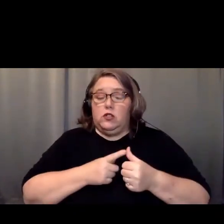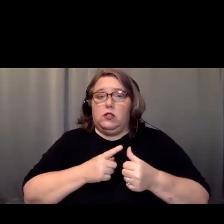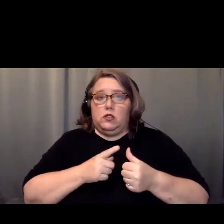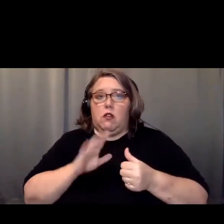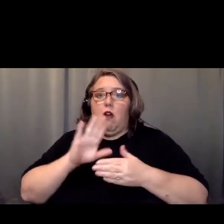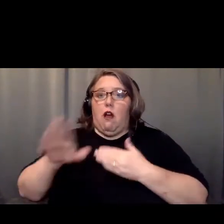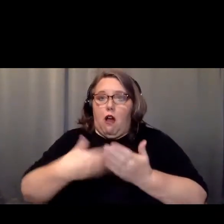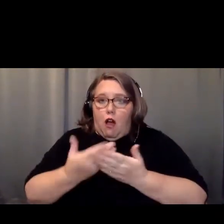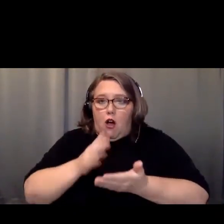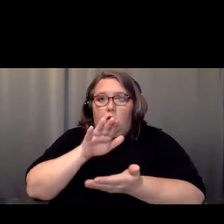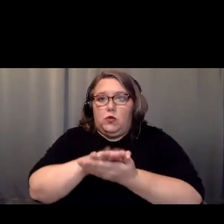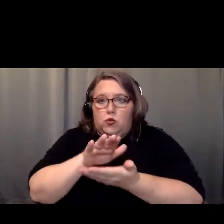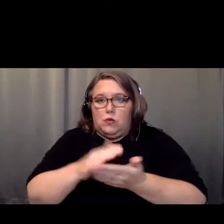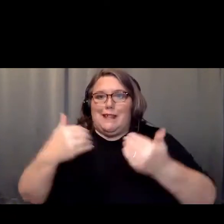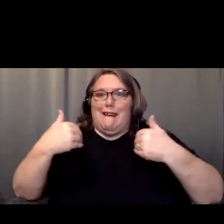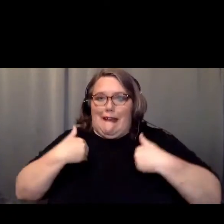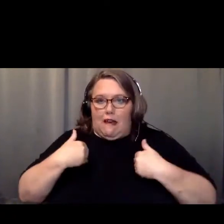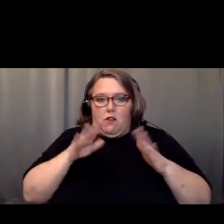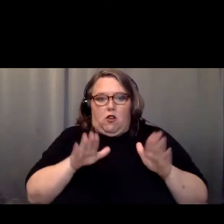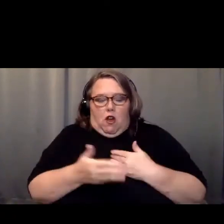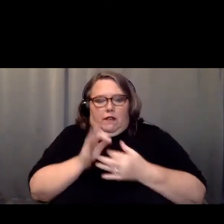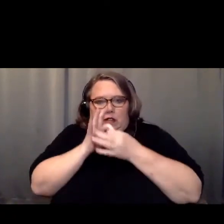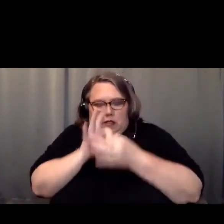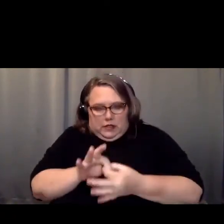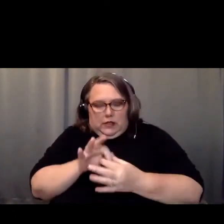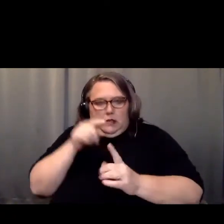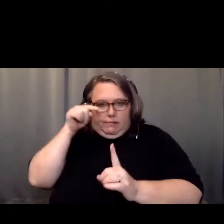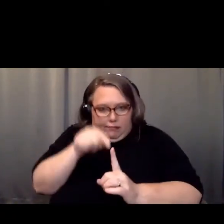a disability office that is geared